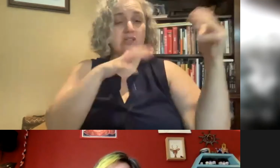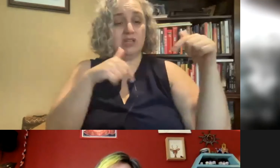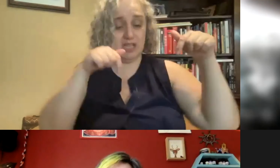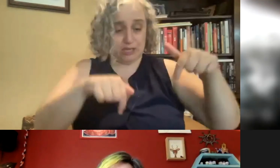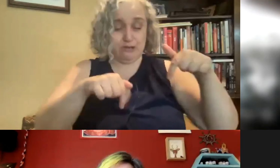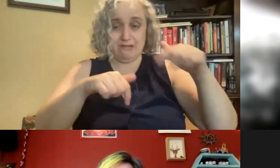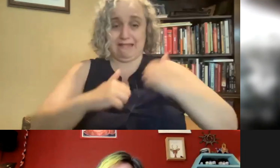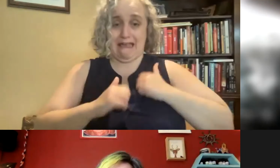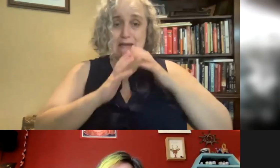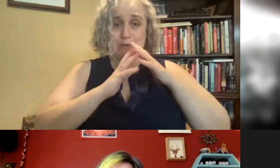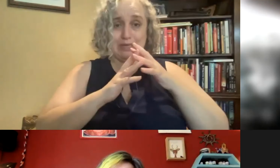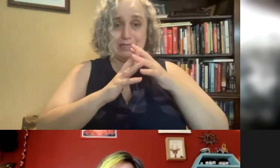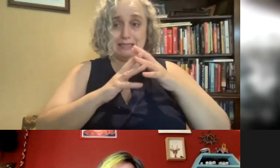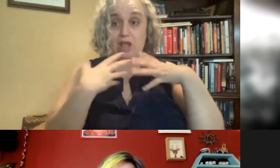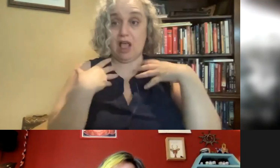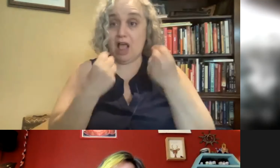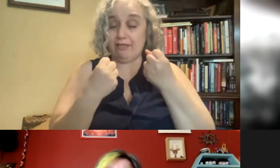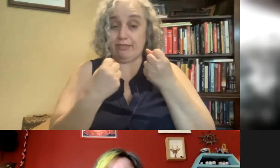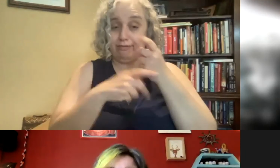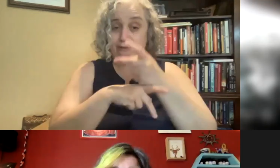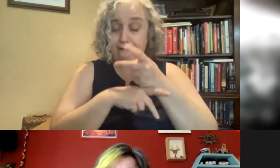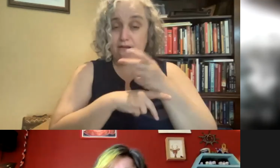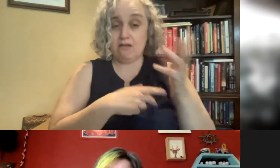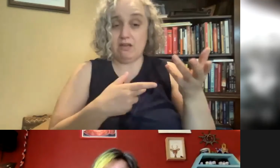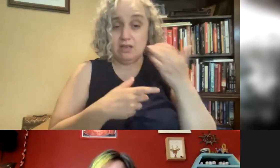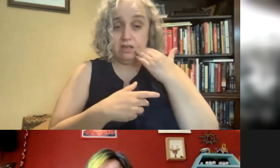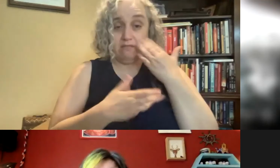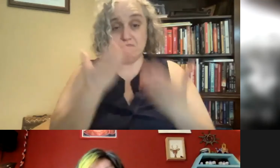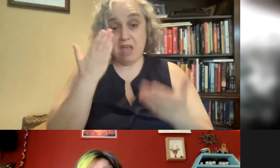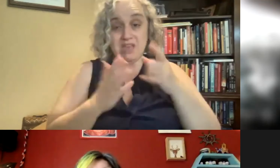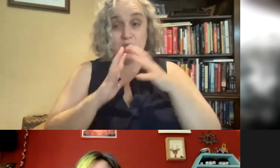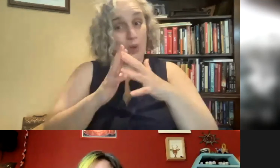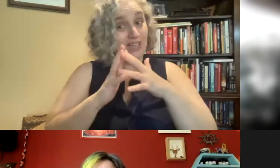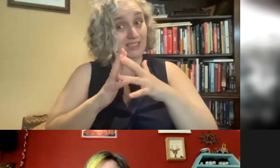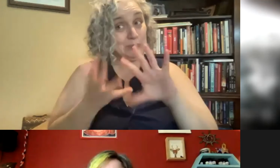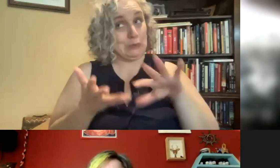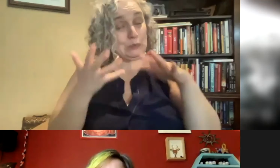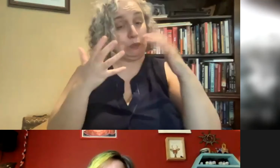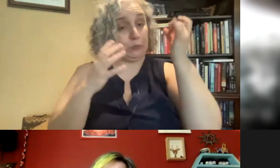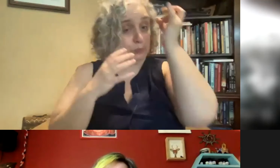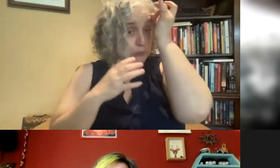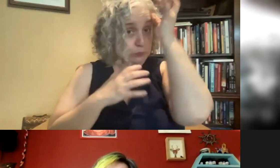the health care system is. Maybe just I should say United States, you guys got bothering us.